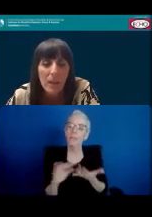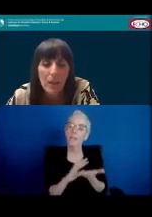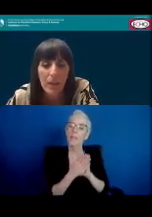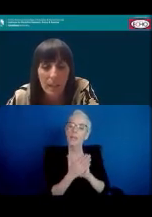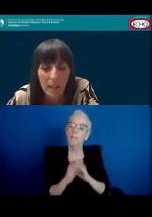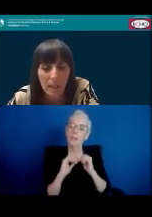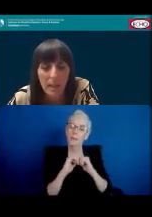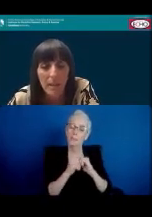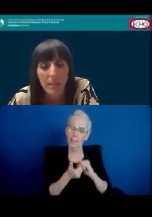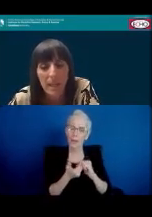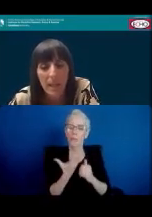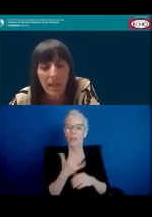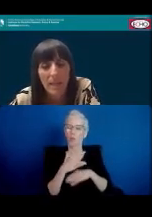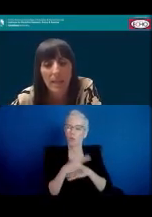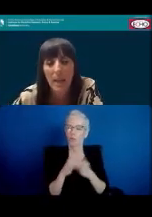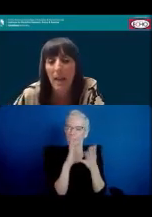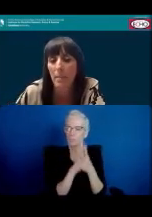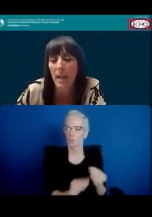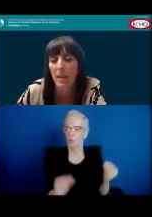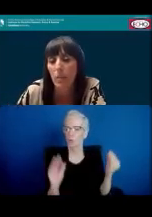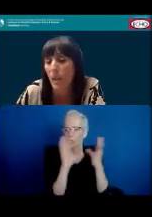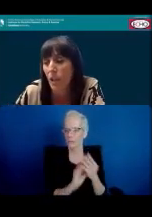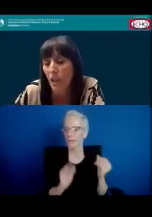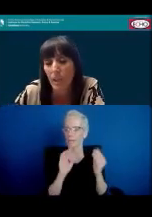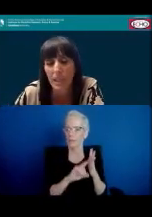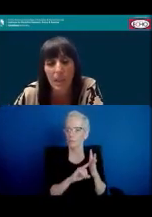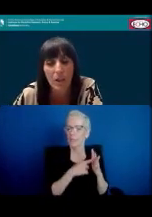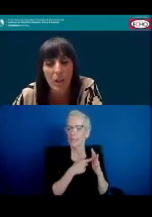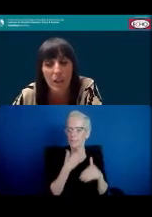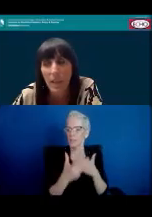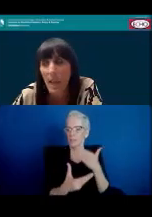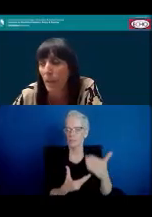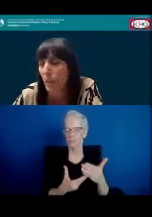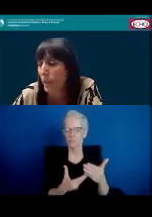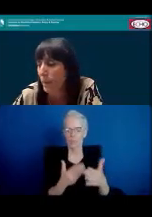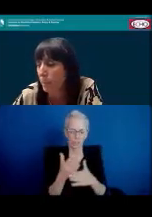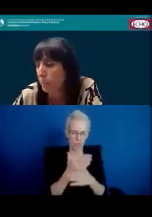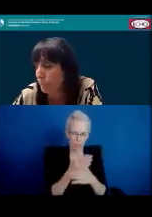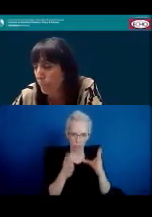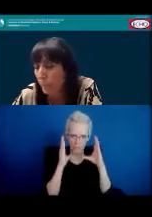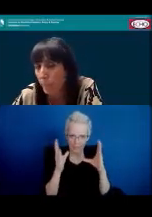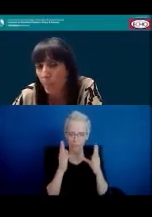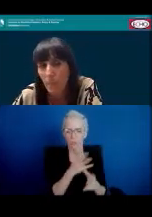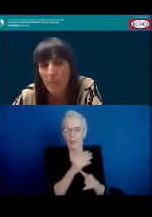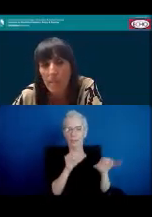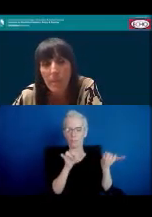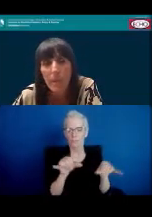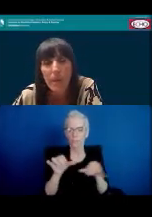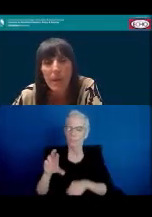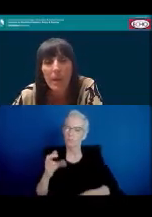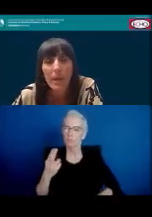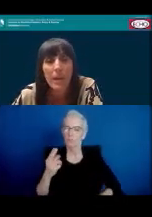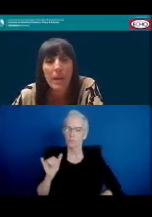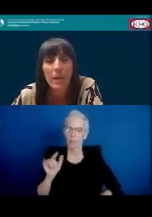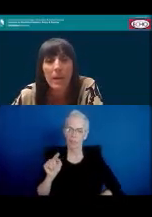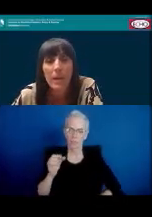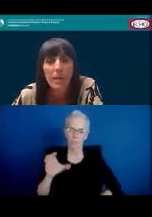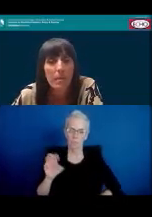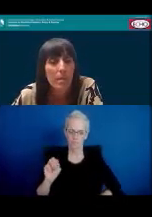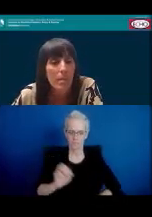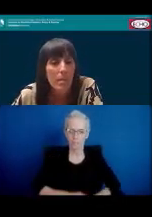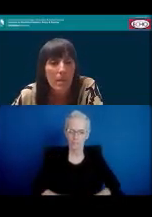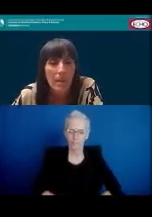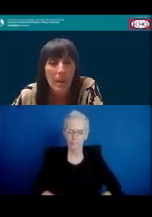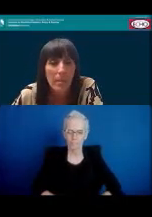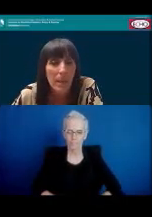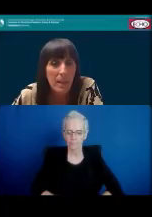storytelling begins with shared attention and rhythm. Meeting